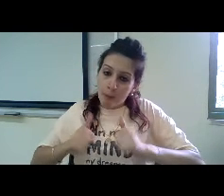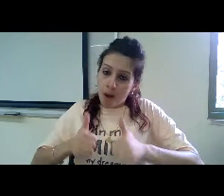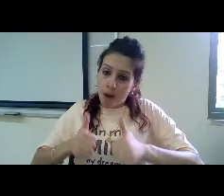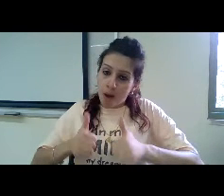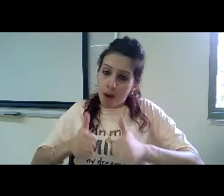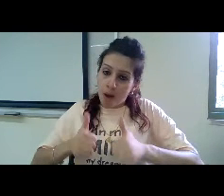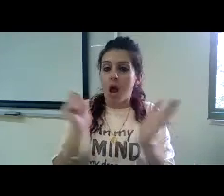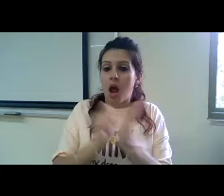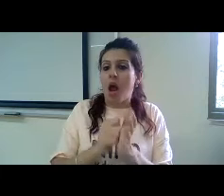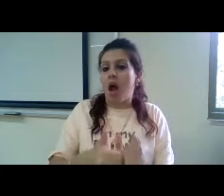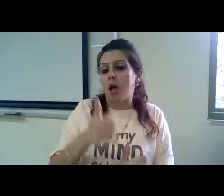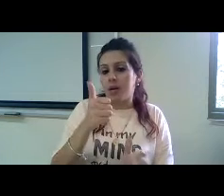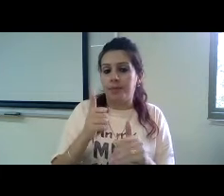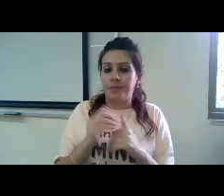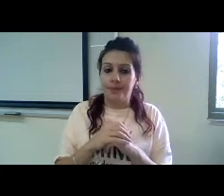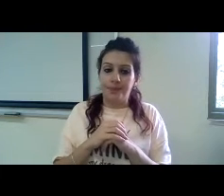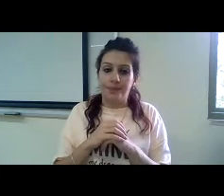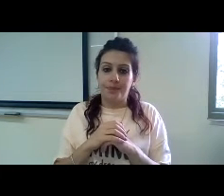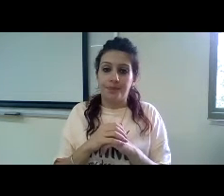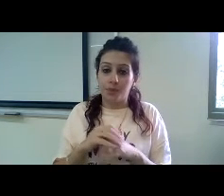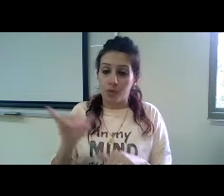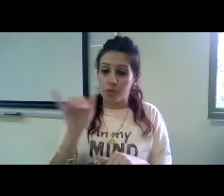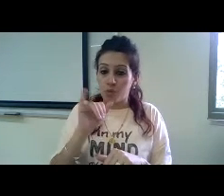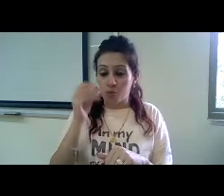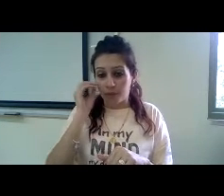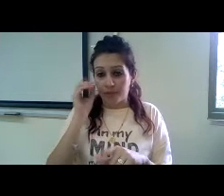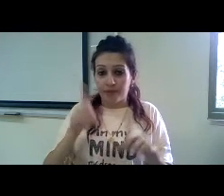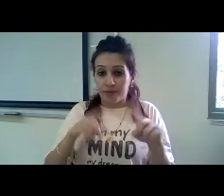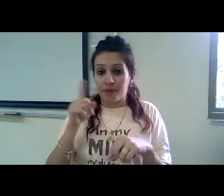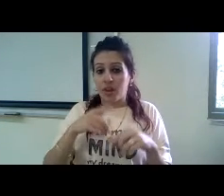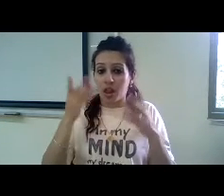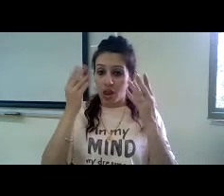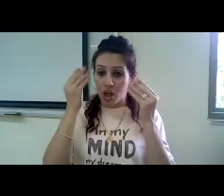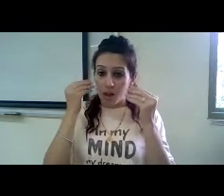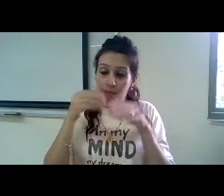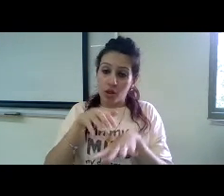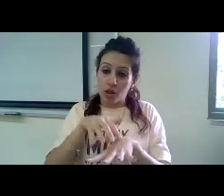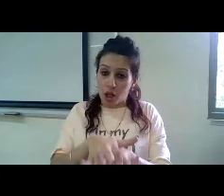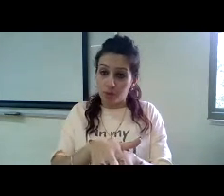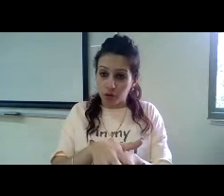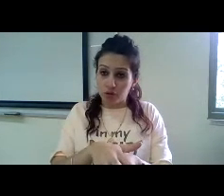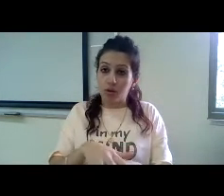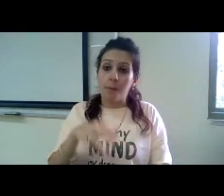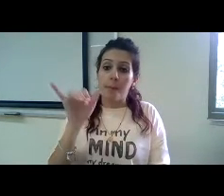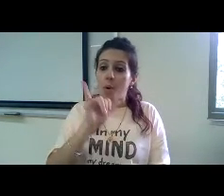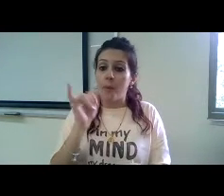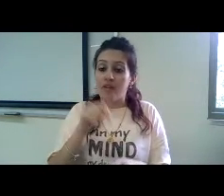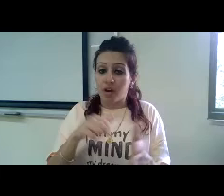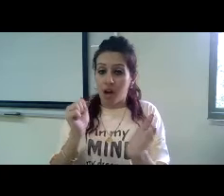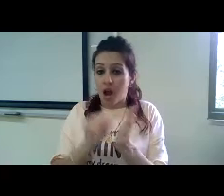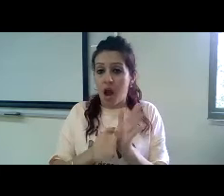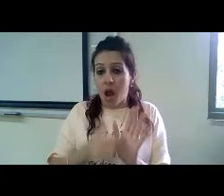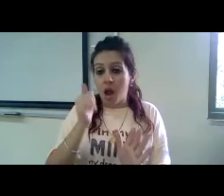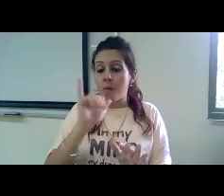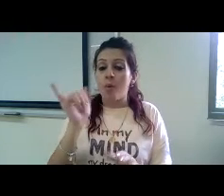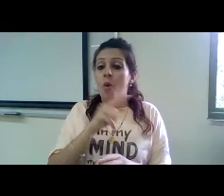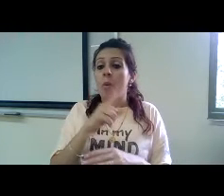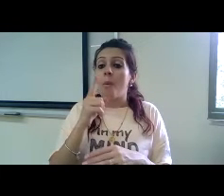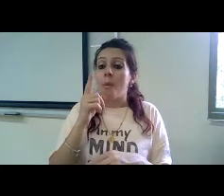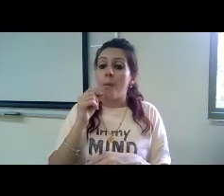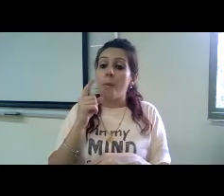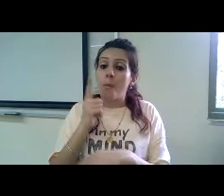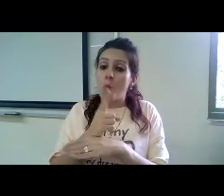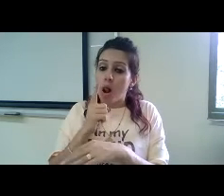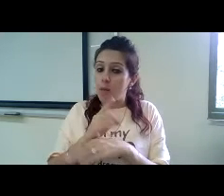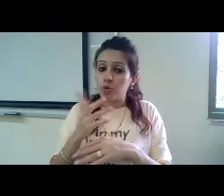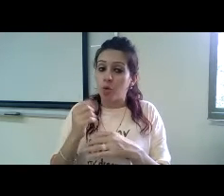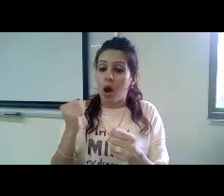Inclusive education cannot be implemented unless the teachers take an active role in change making,